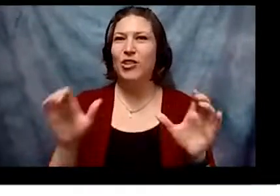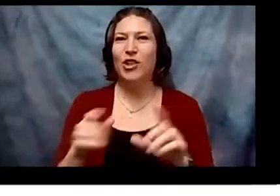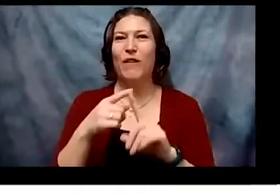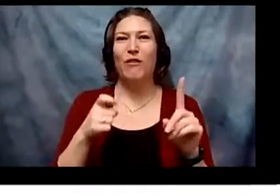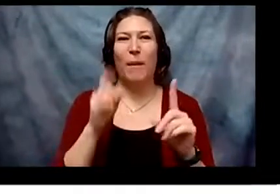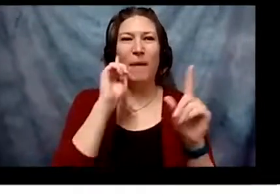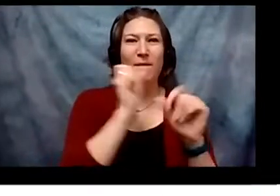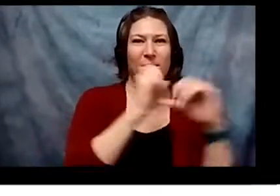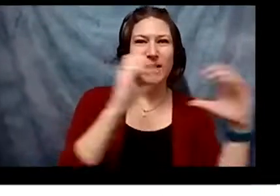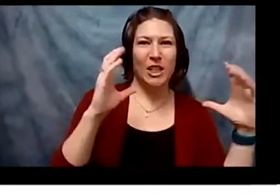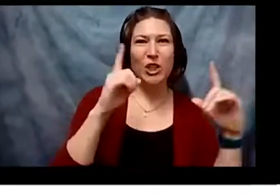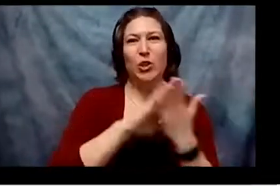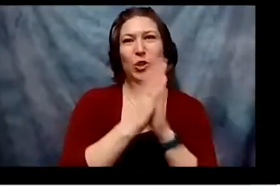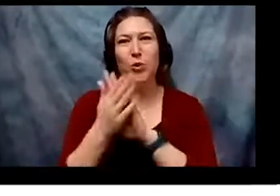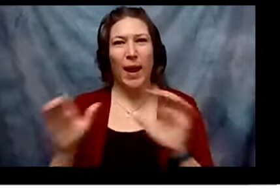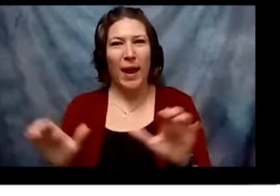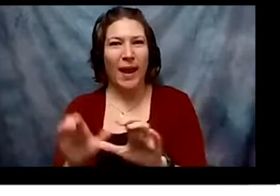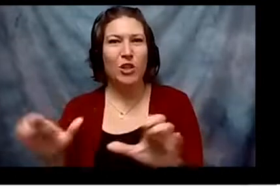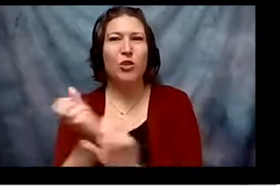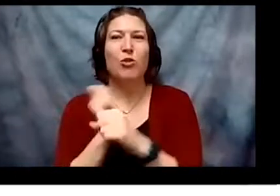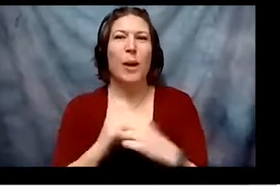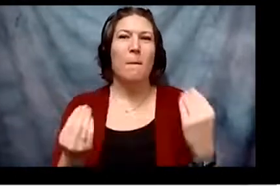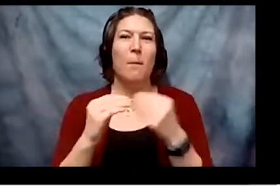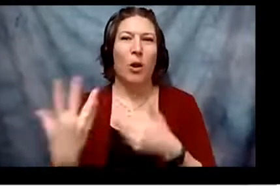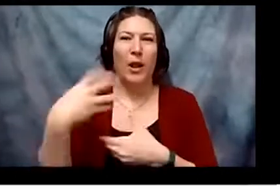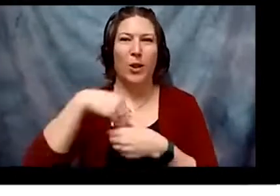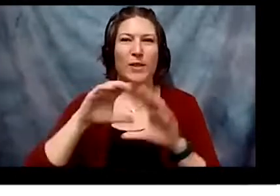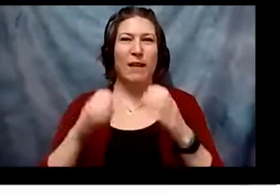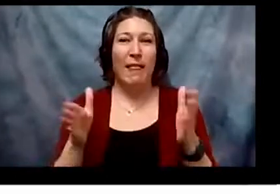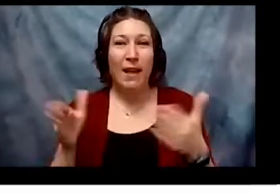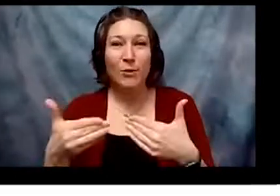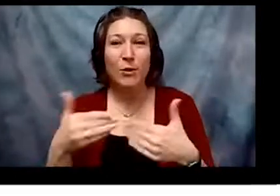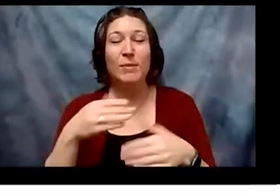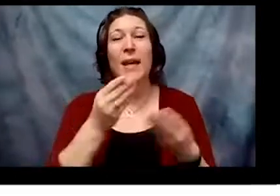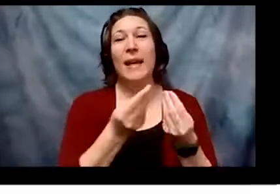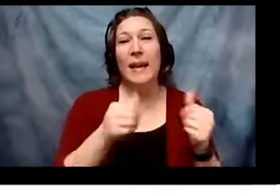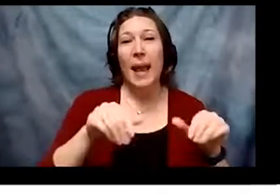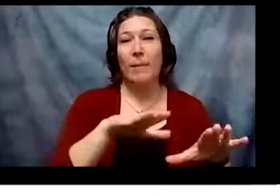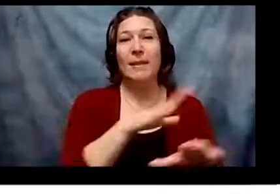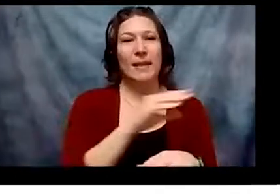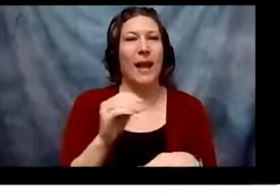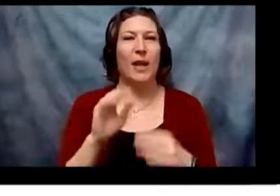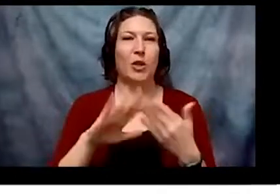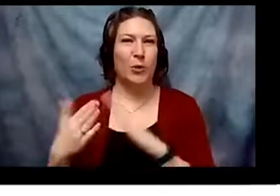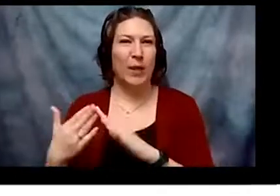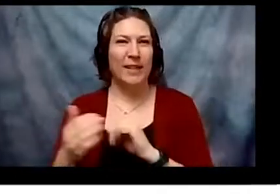action to create more inclusive classrooms, campuses, and communities. I'm at time. But